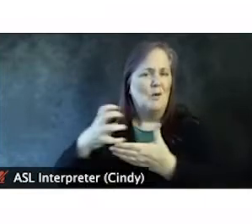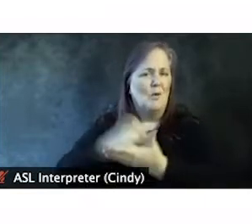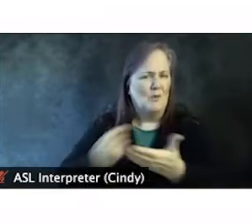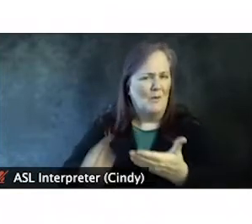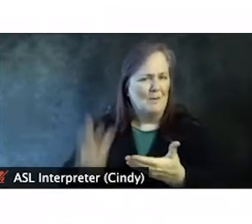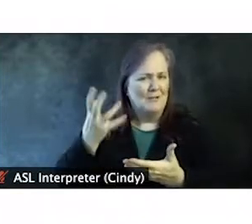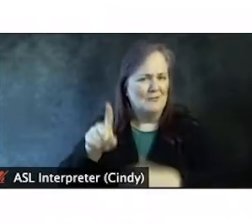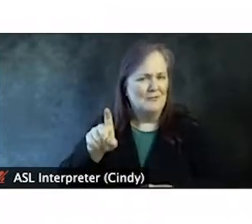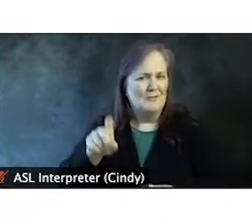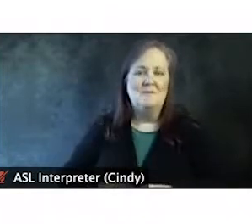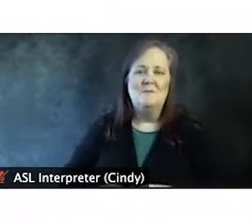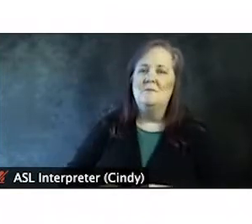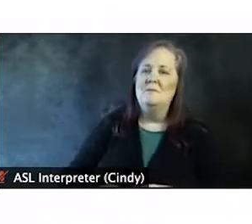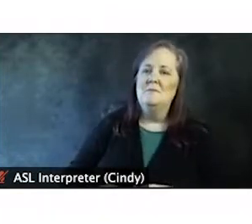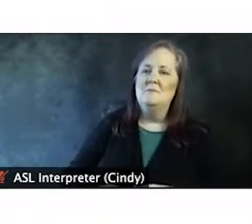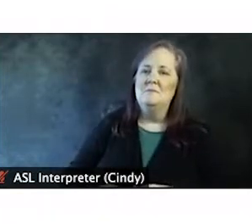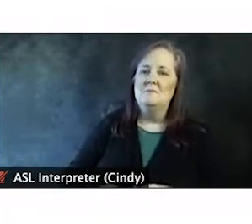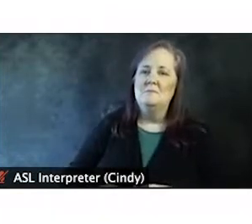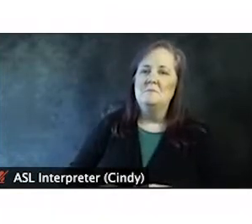on the ballot in the first place.